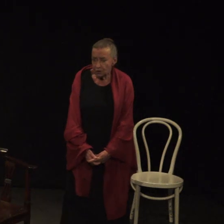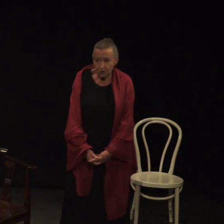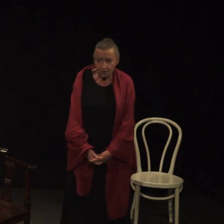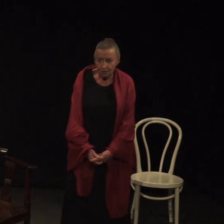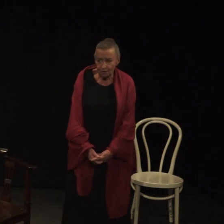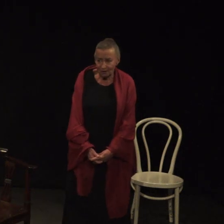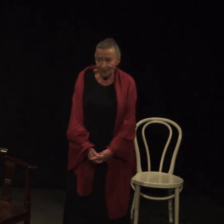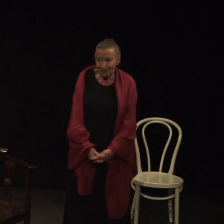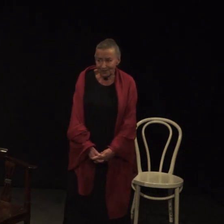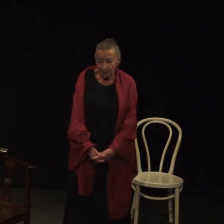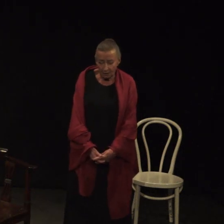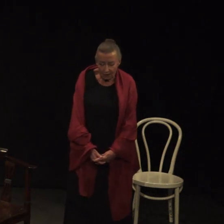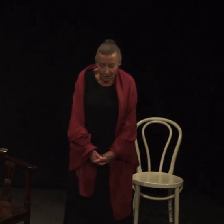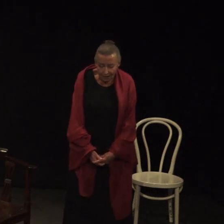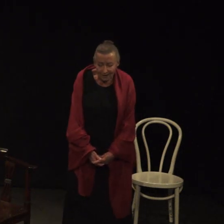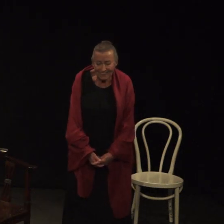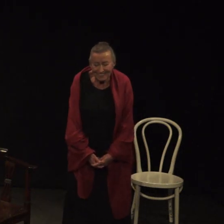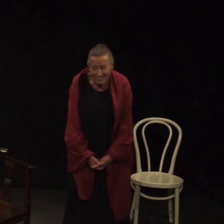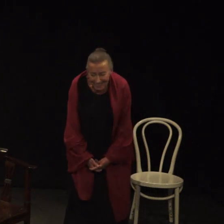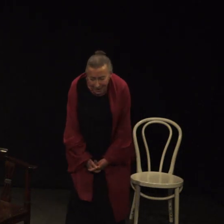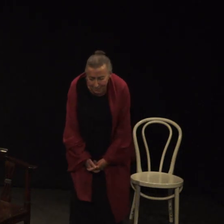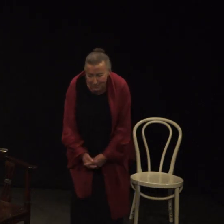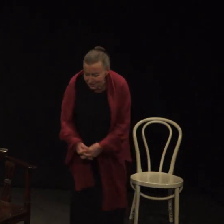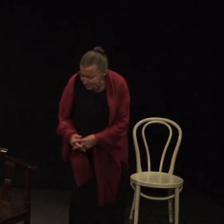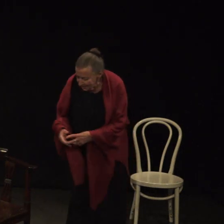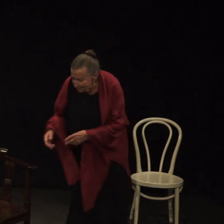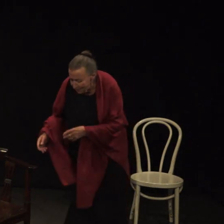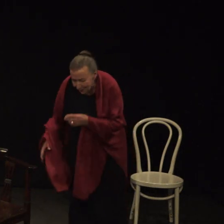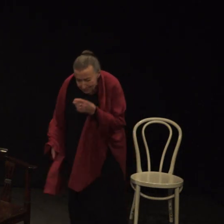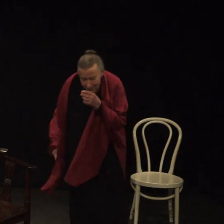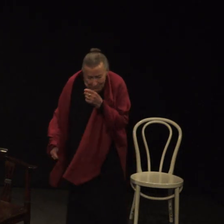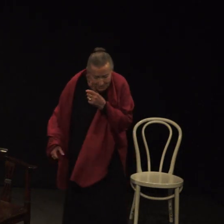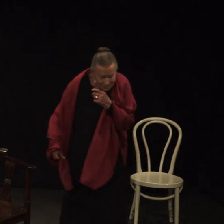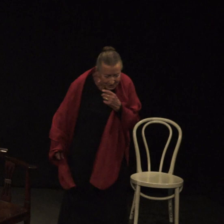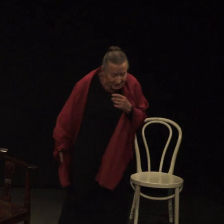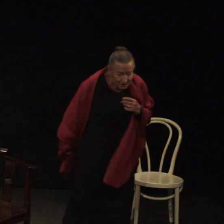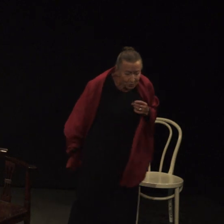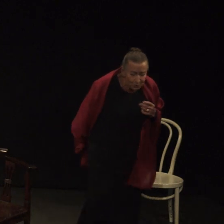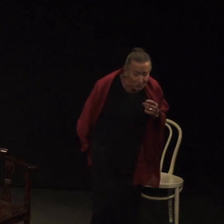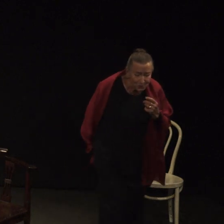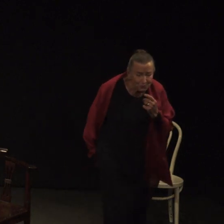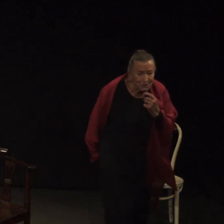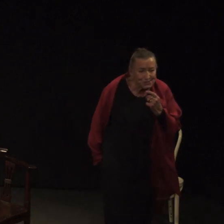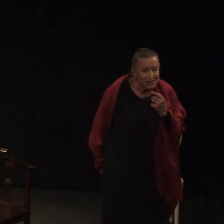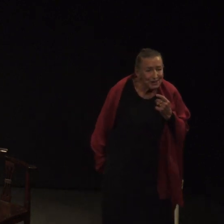Tadeusz ran up. Her actions, though, had another cause.